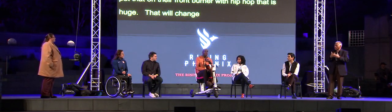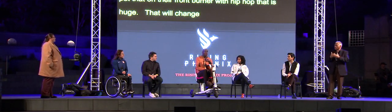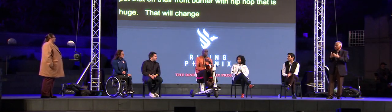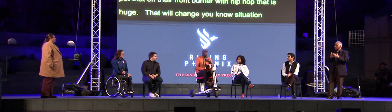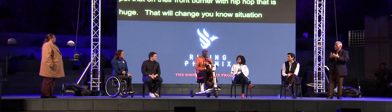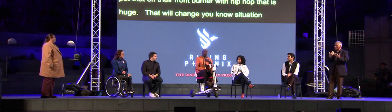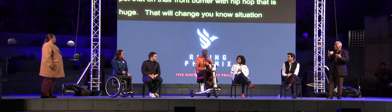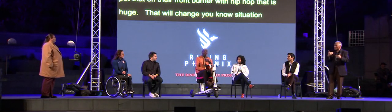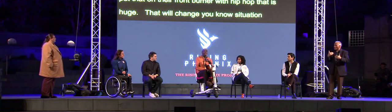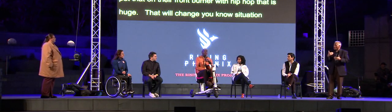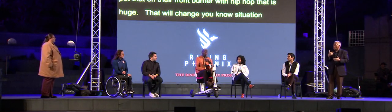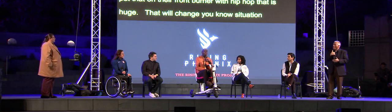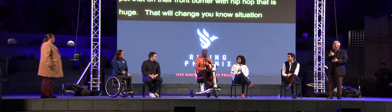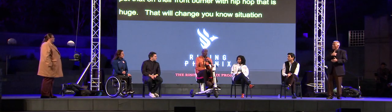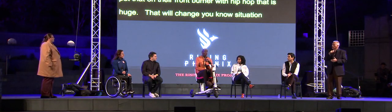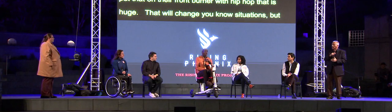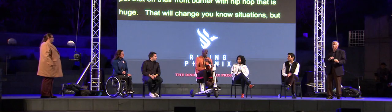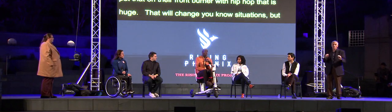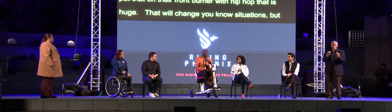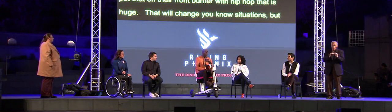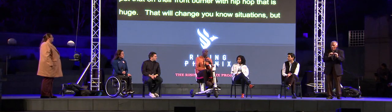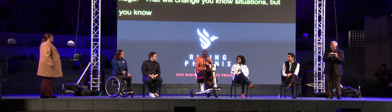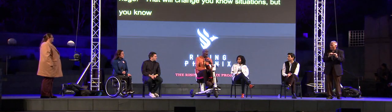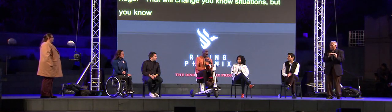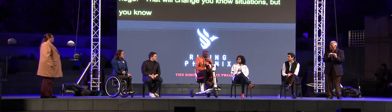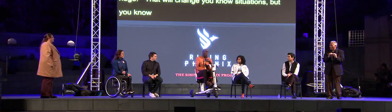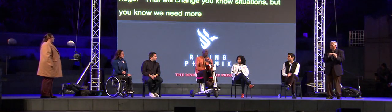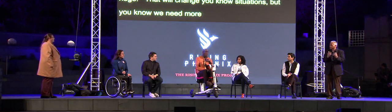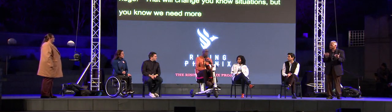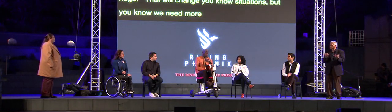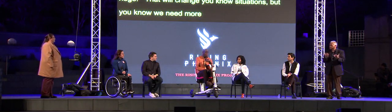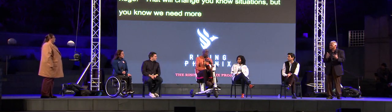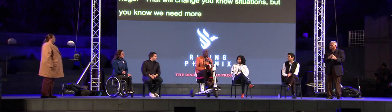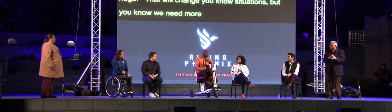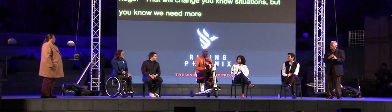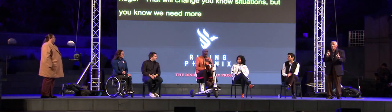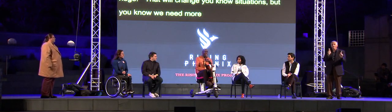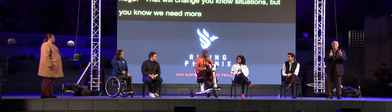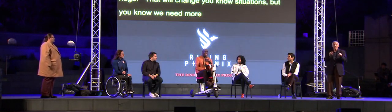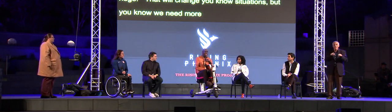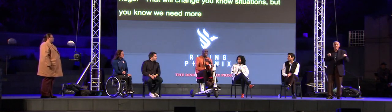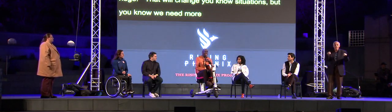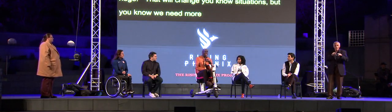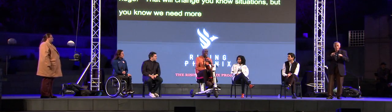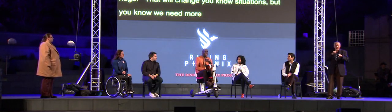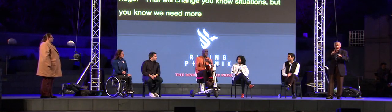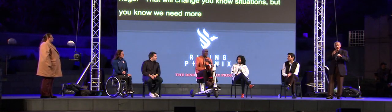We need more people in agencies that they